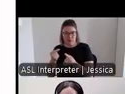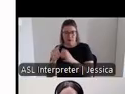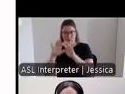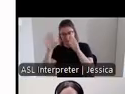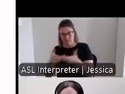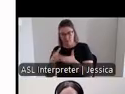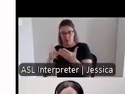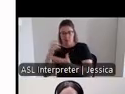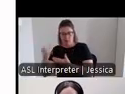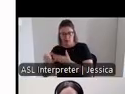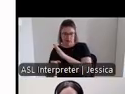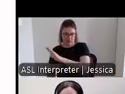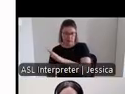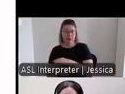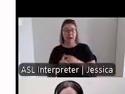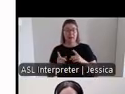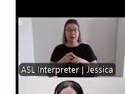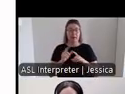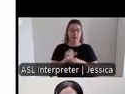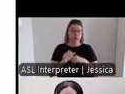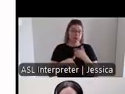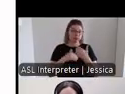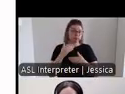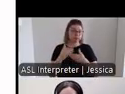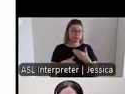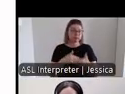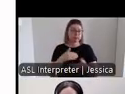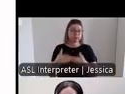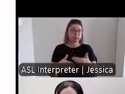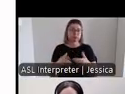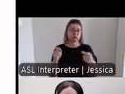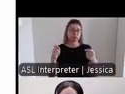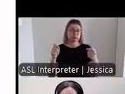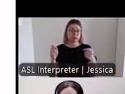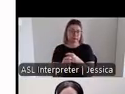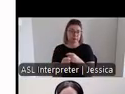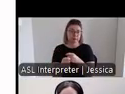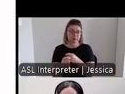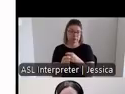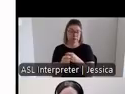But as the work continued, things shifted and progressed along the way.